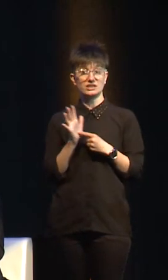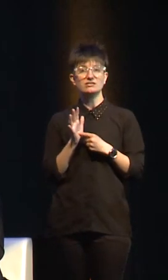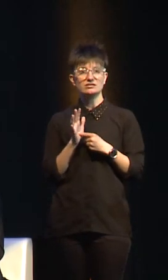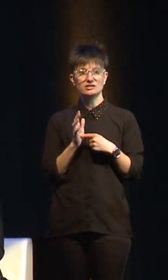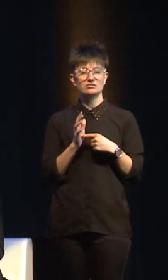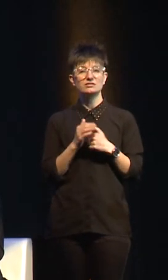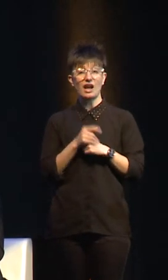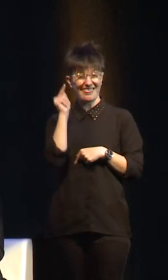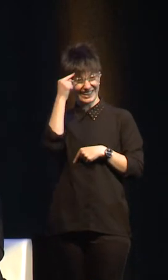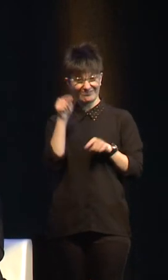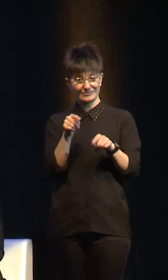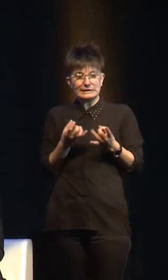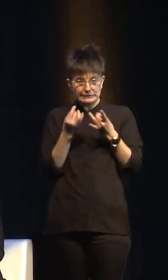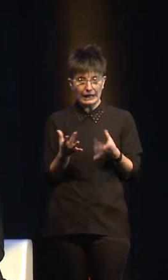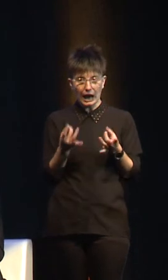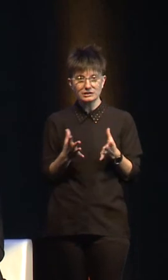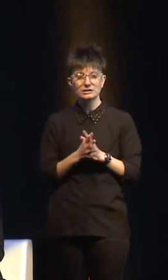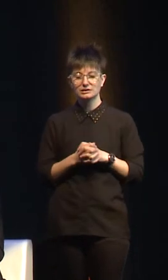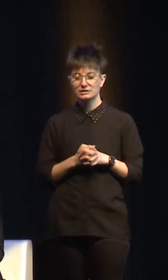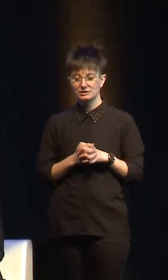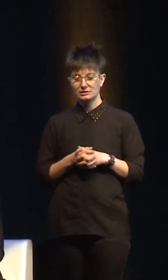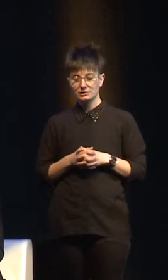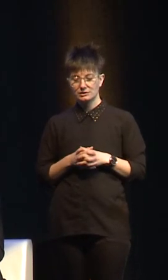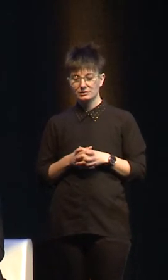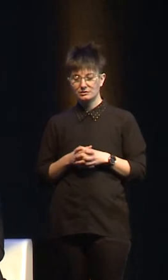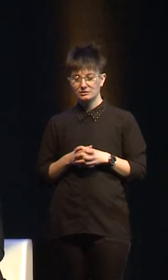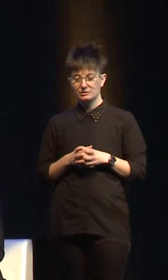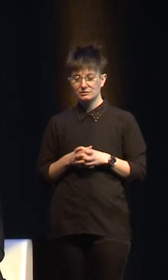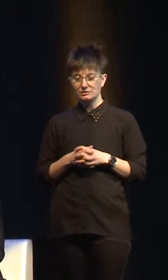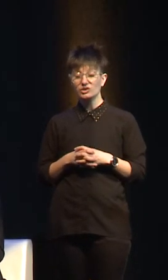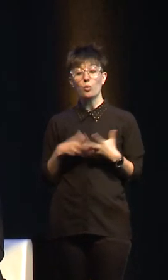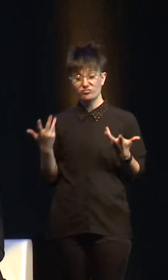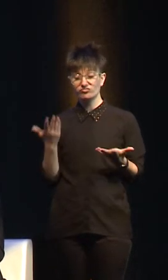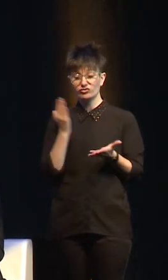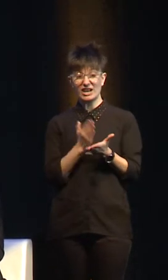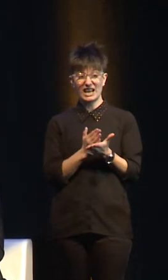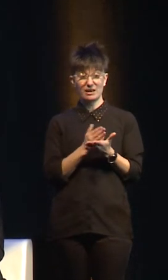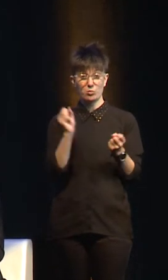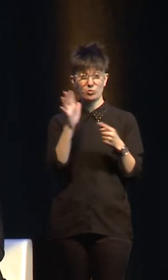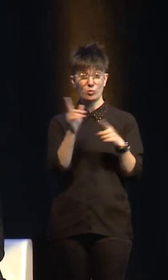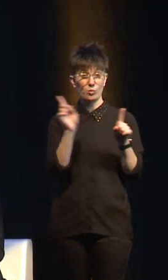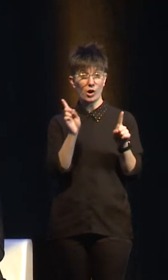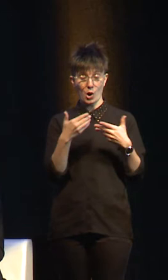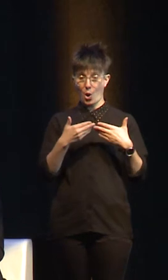just to start you know. So I think of all of it as open dialogue at pace, you know and